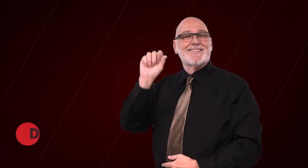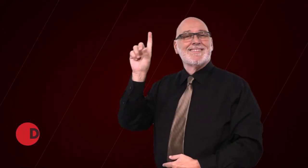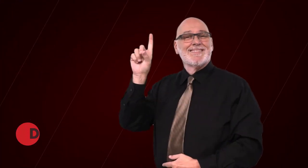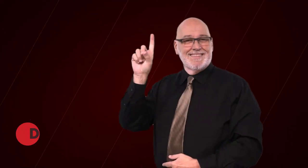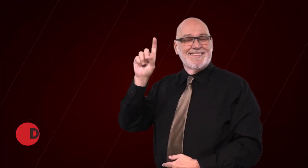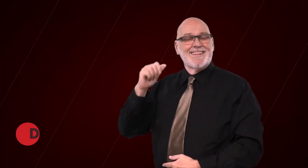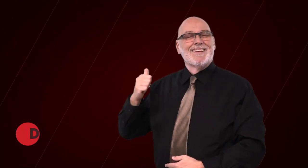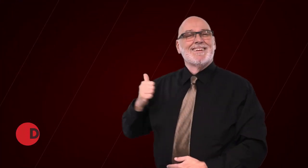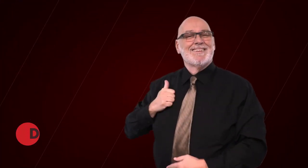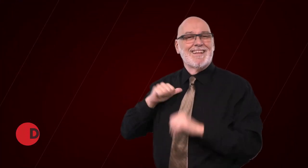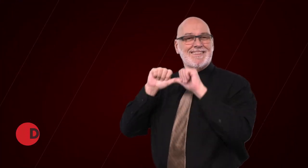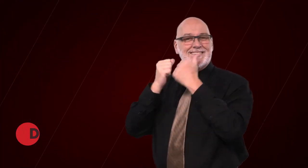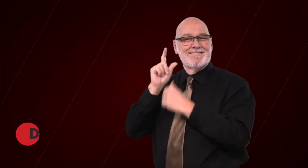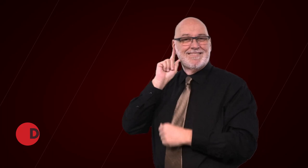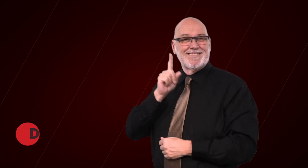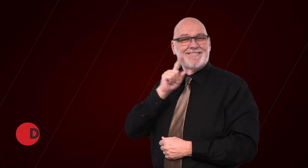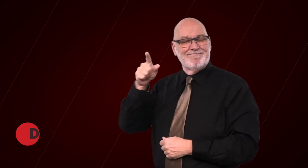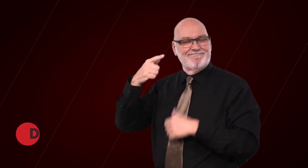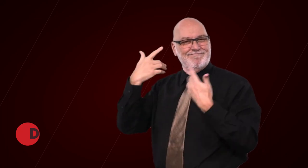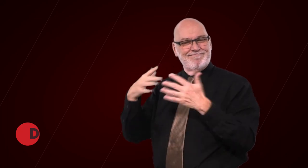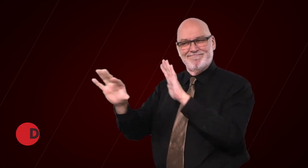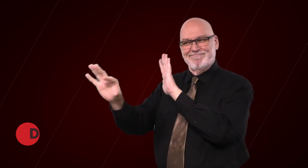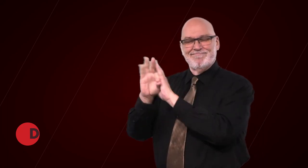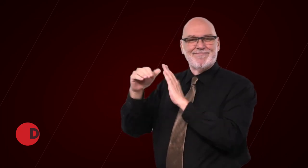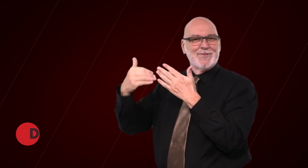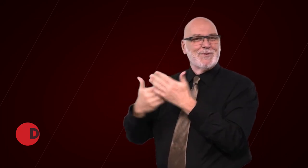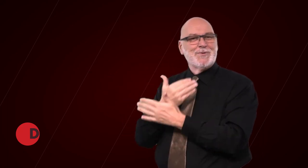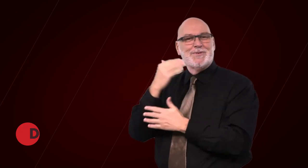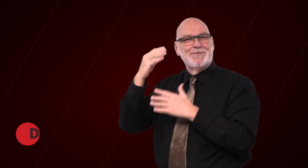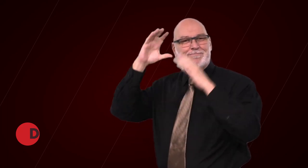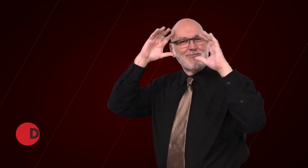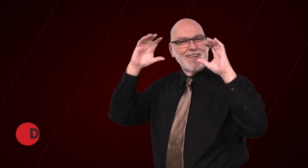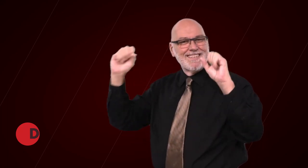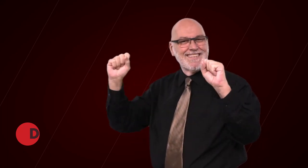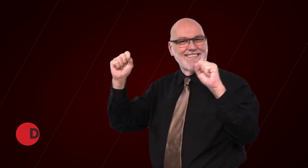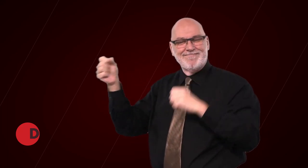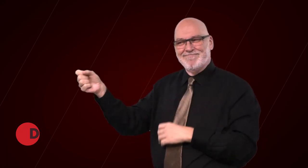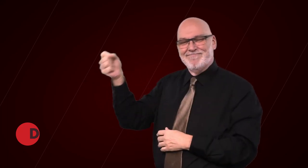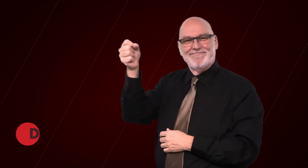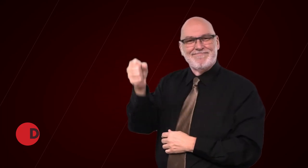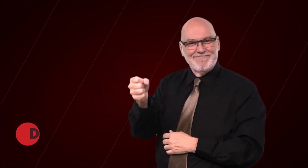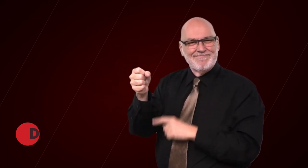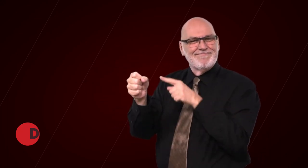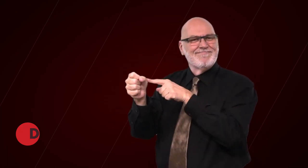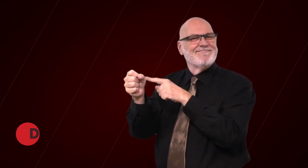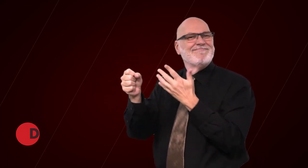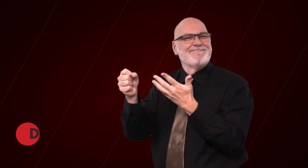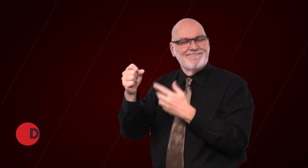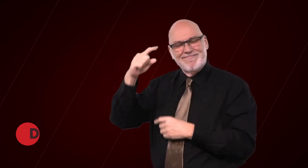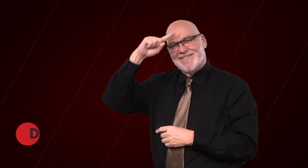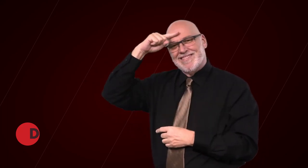[Anselmo]: Canadian Association of the Deaf (CAD) has a new president.